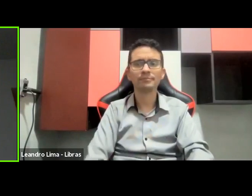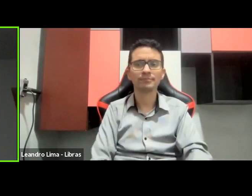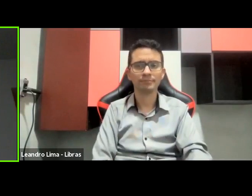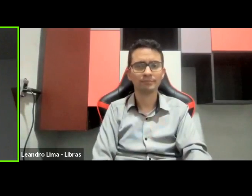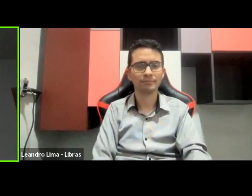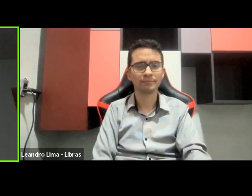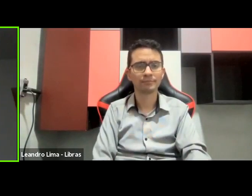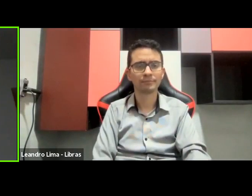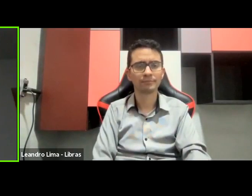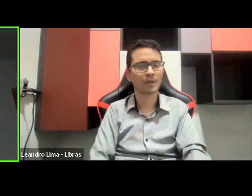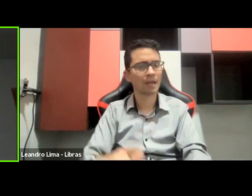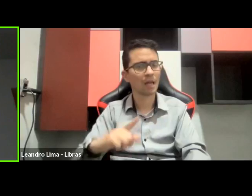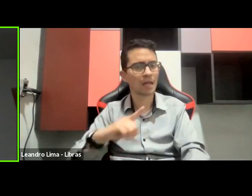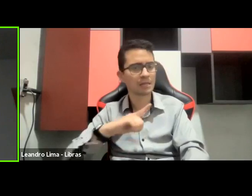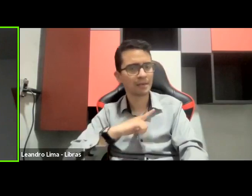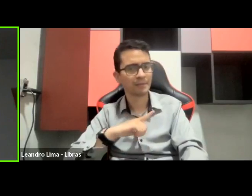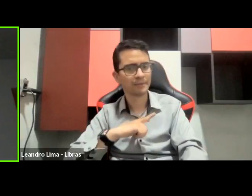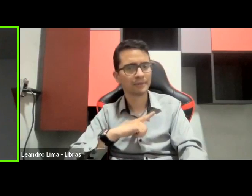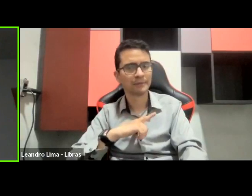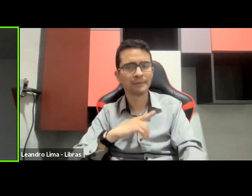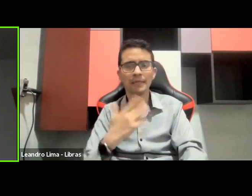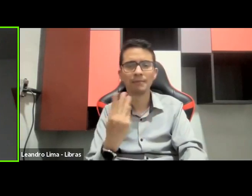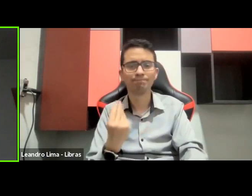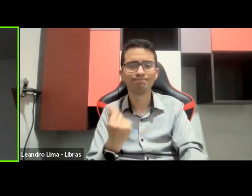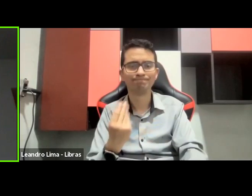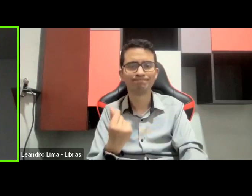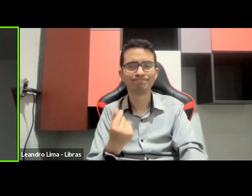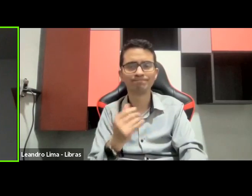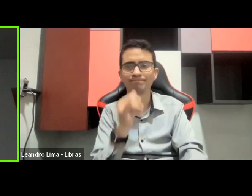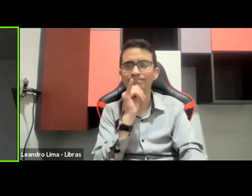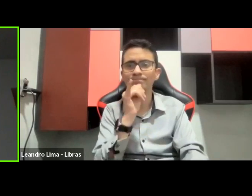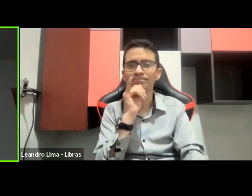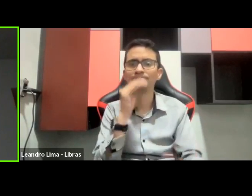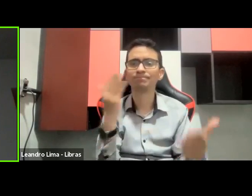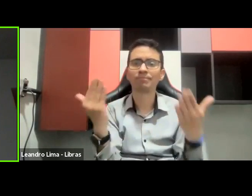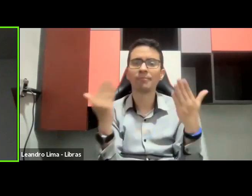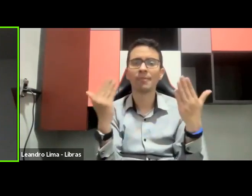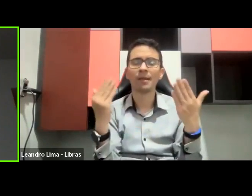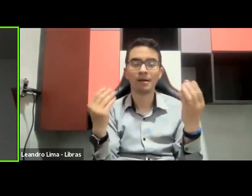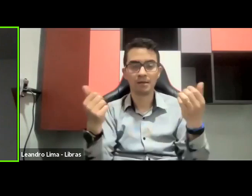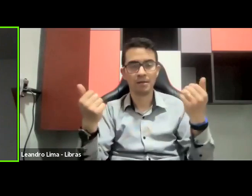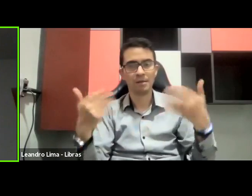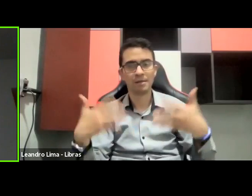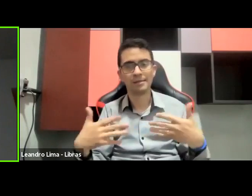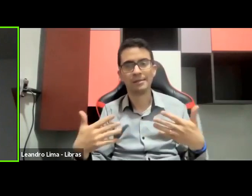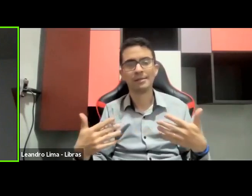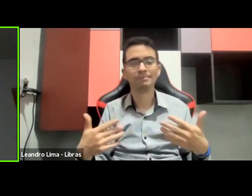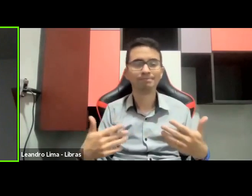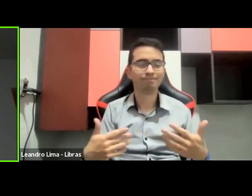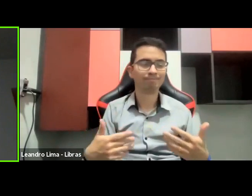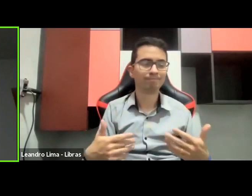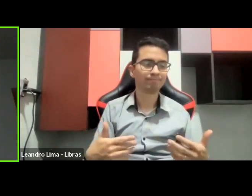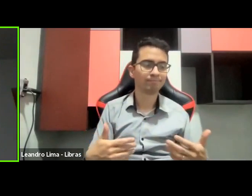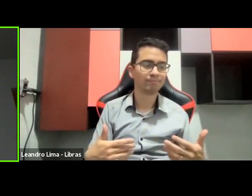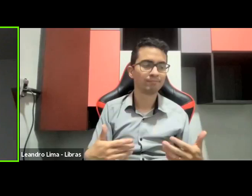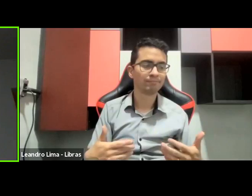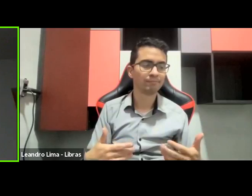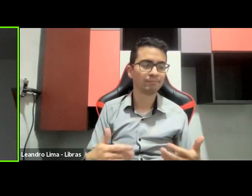look at the same things locally. And when I am thinking for when I am thinking for instance.